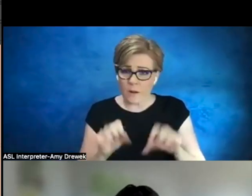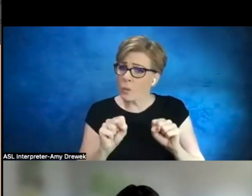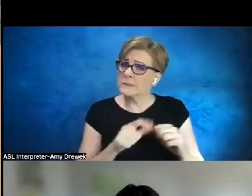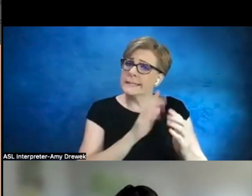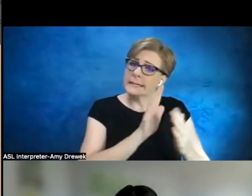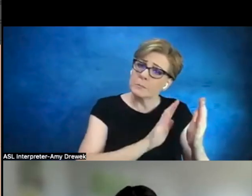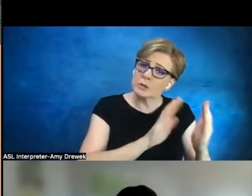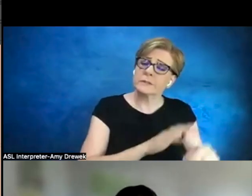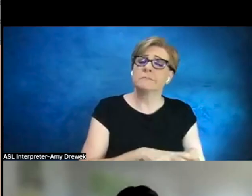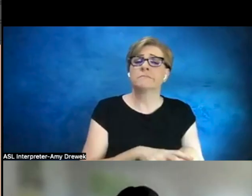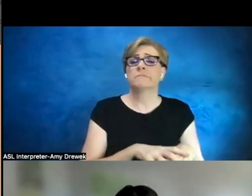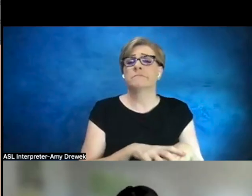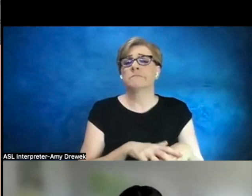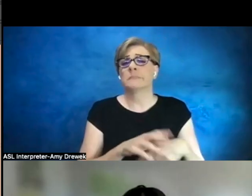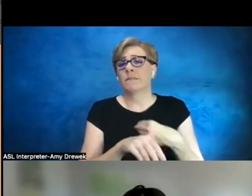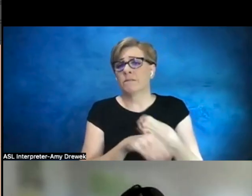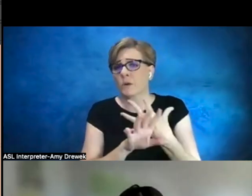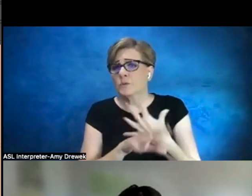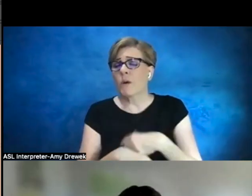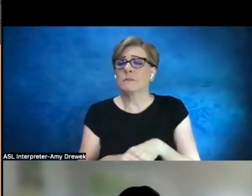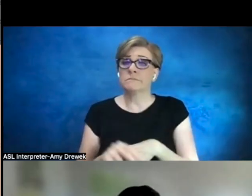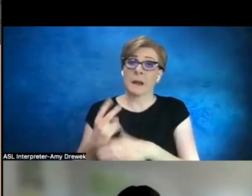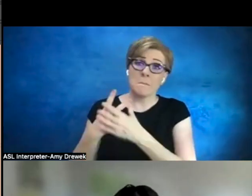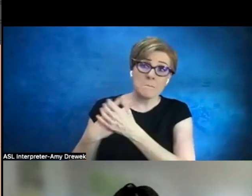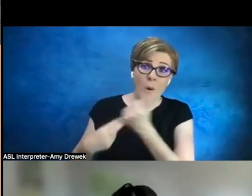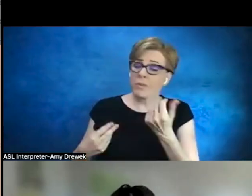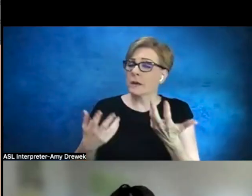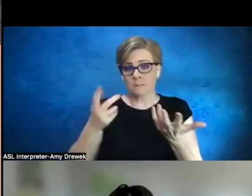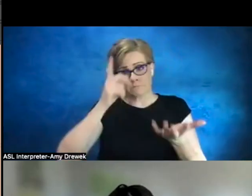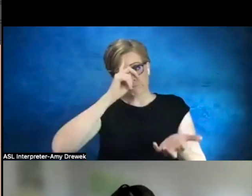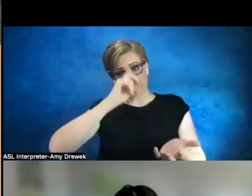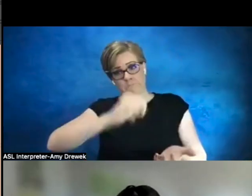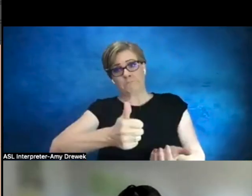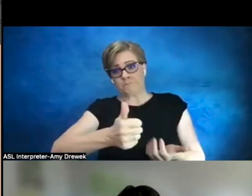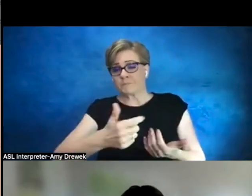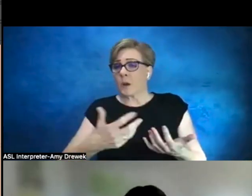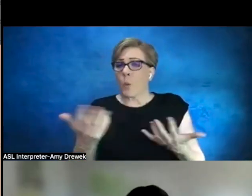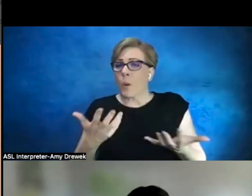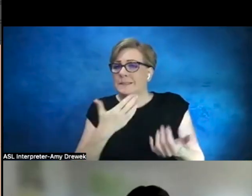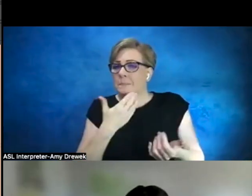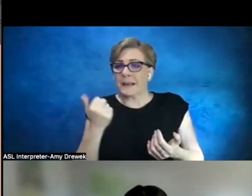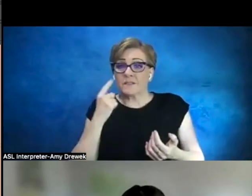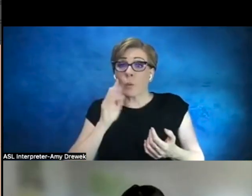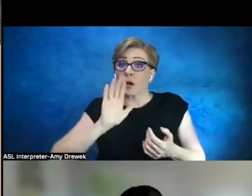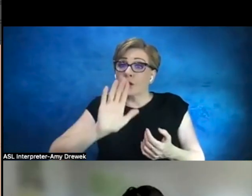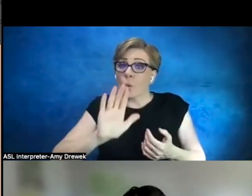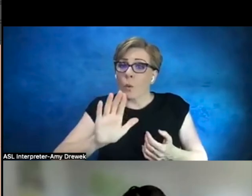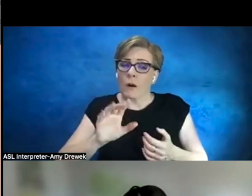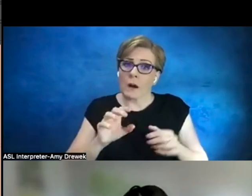It's whatever works best for your capacity, your budgetary constraints, and what works best you and